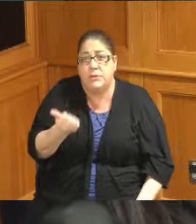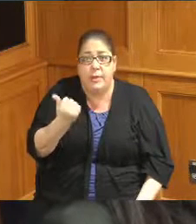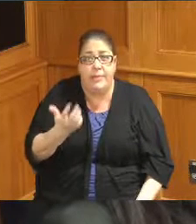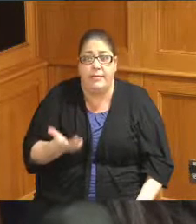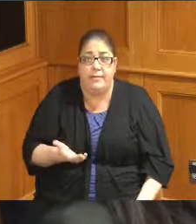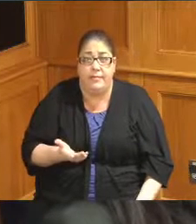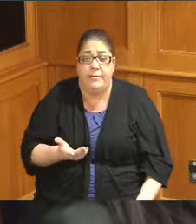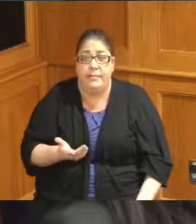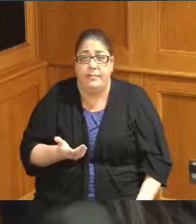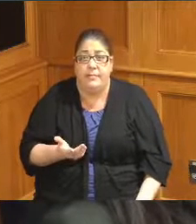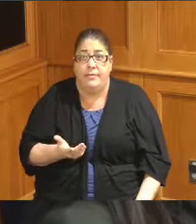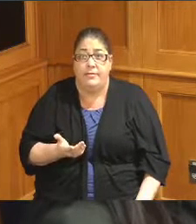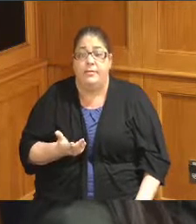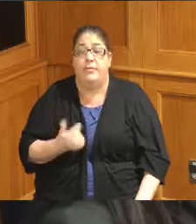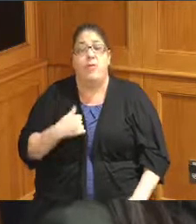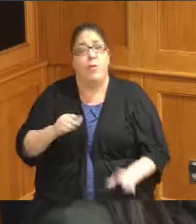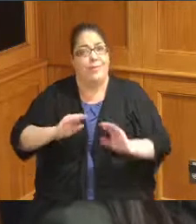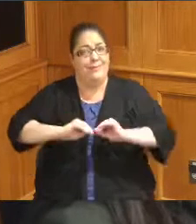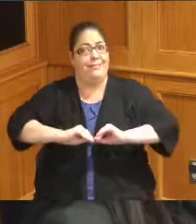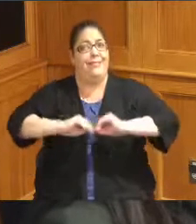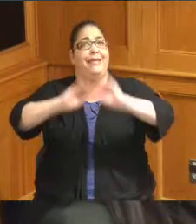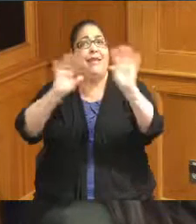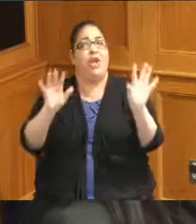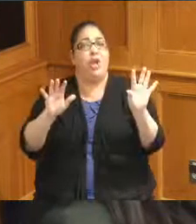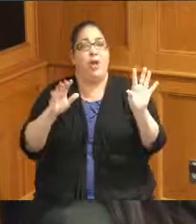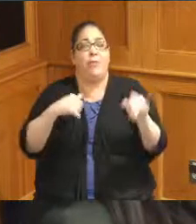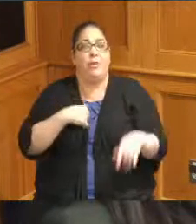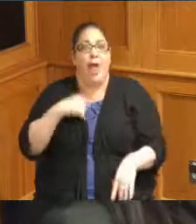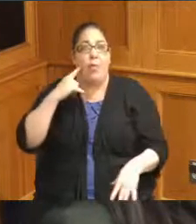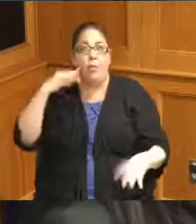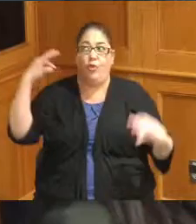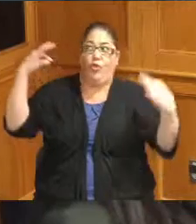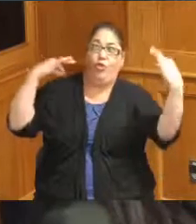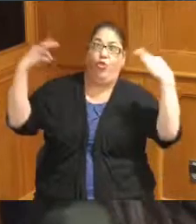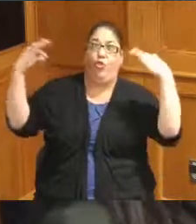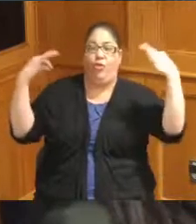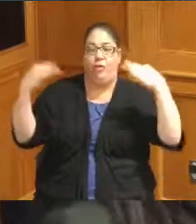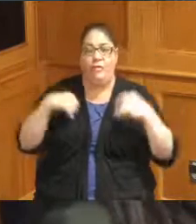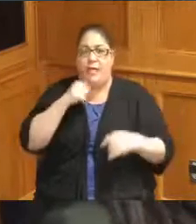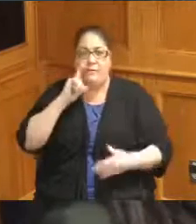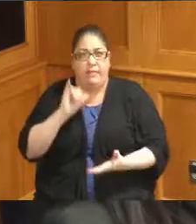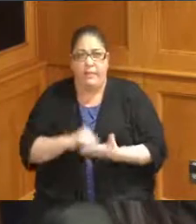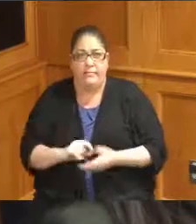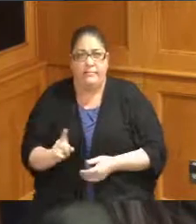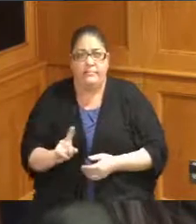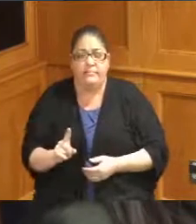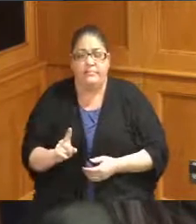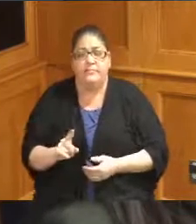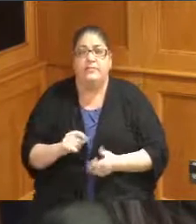so I want to clear up I don't know what it is and I hope it's not you know I know we got three women